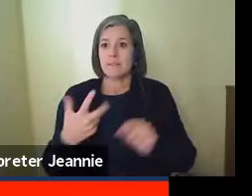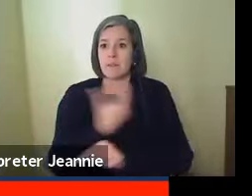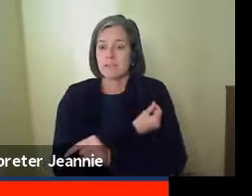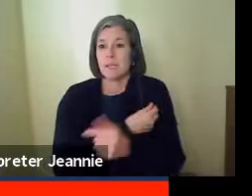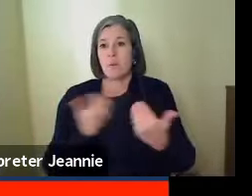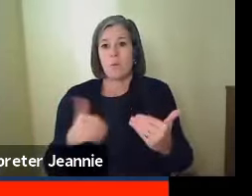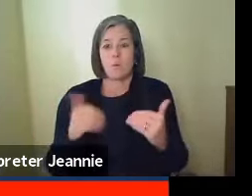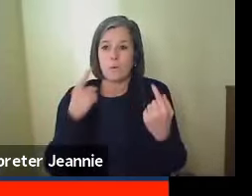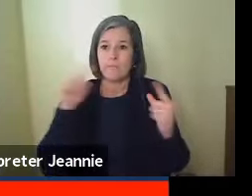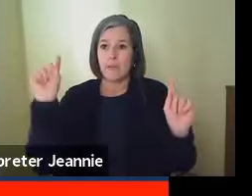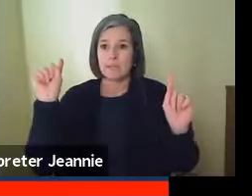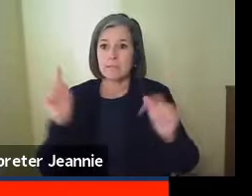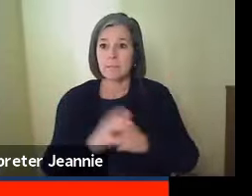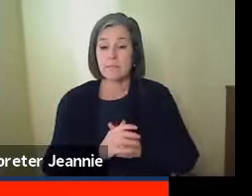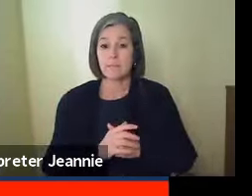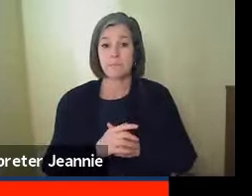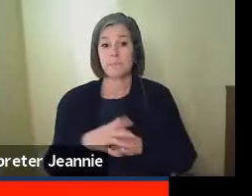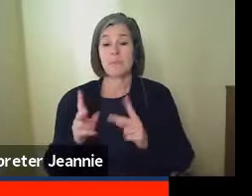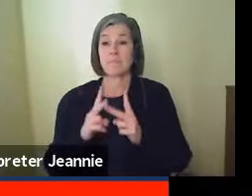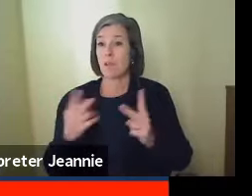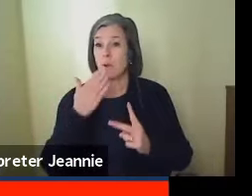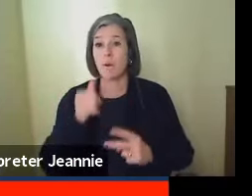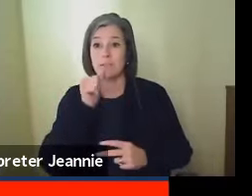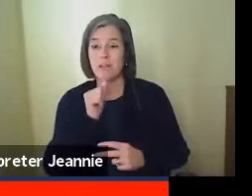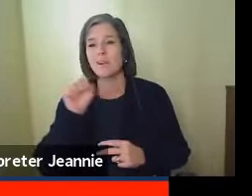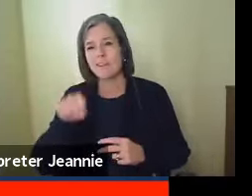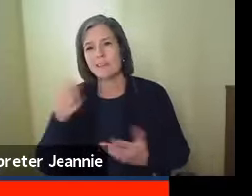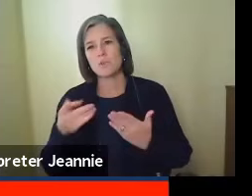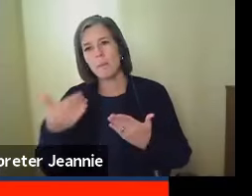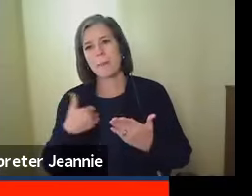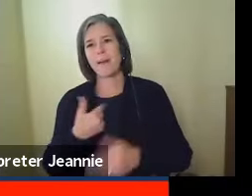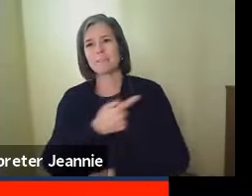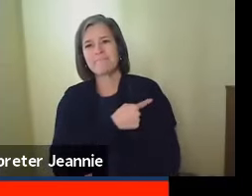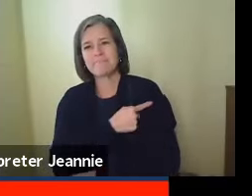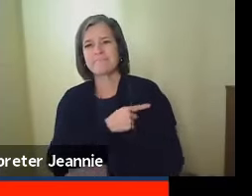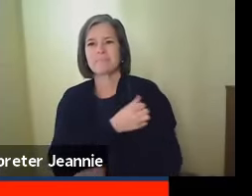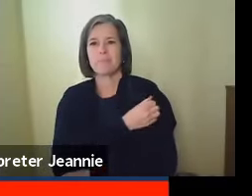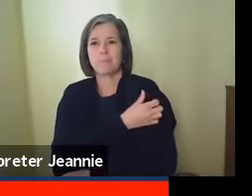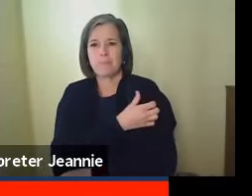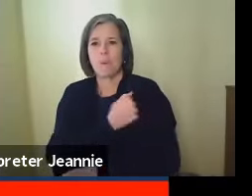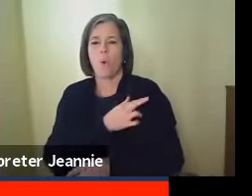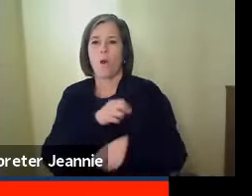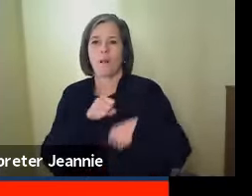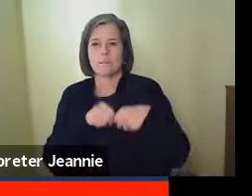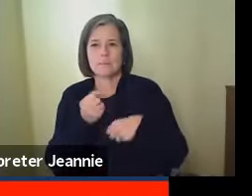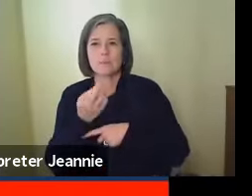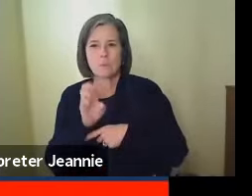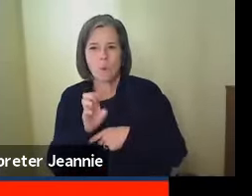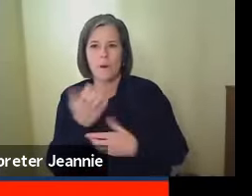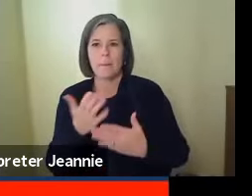It is very well tolerated. Yes, you have some arm pain or swelling at the injection side and you could feel a little icky for